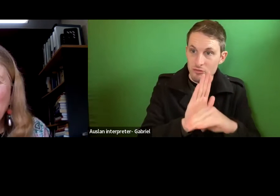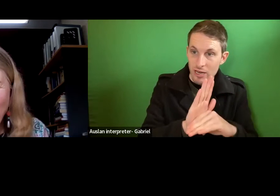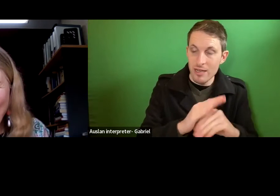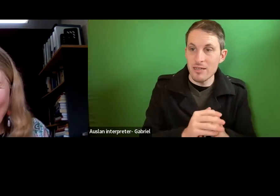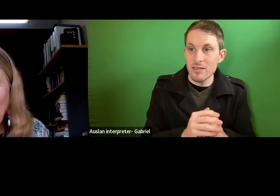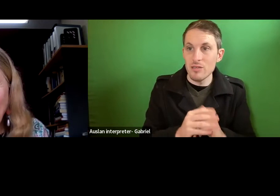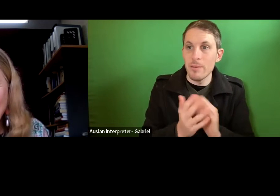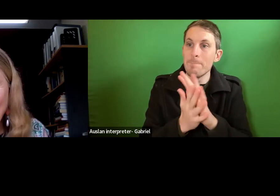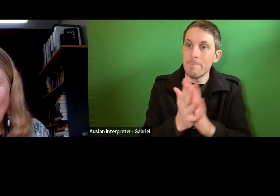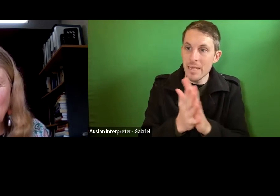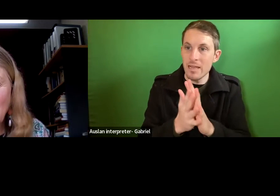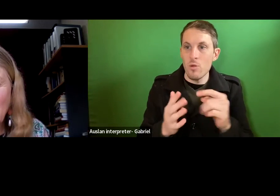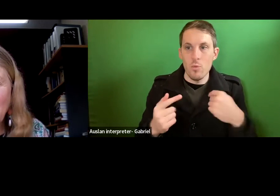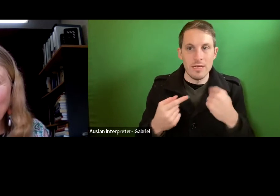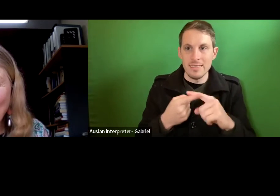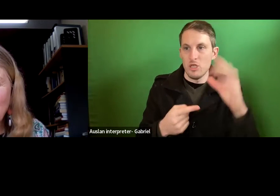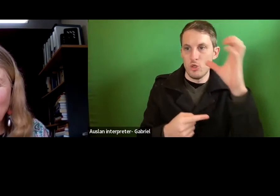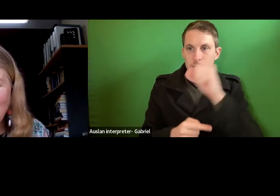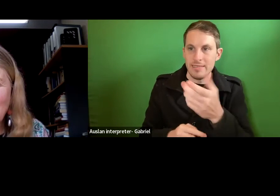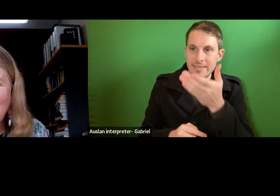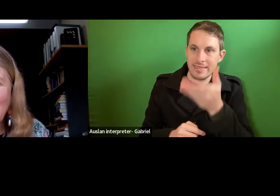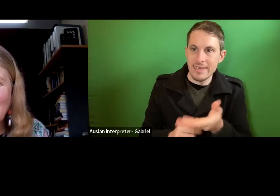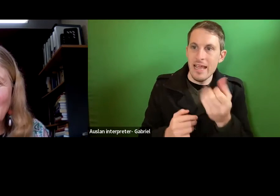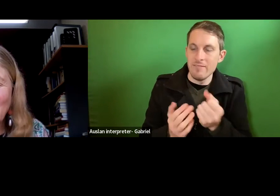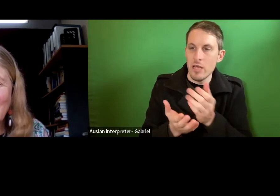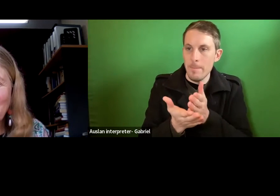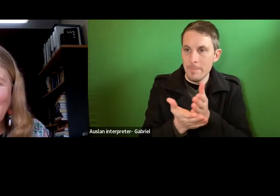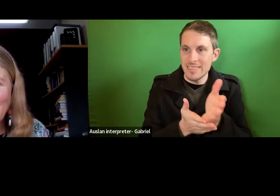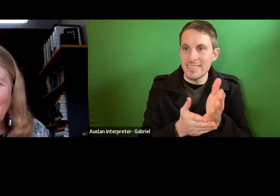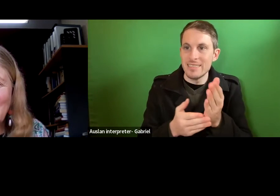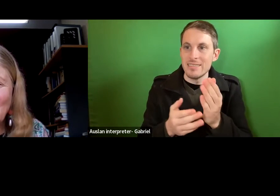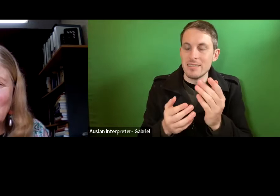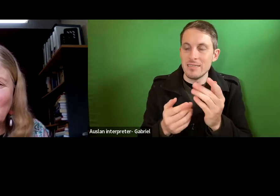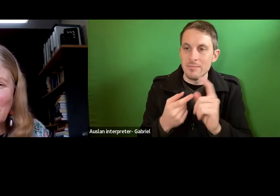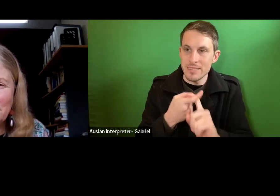therefore we are assuming that they have what is a persistent and enduring developmental disorder.